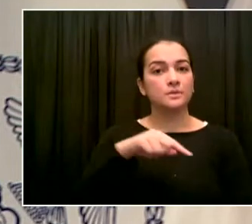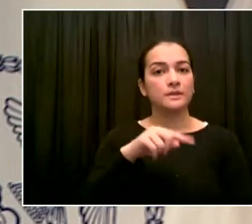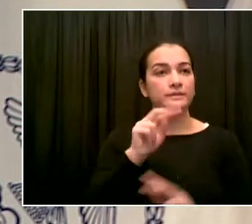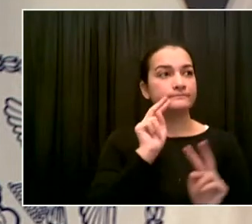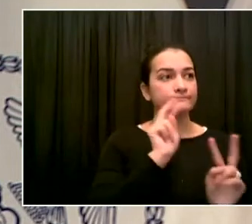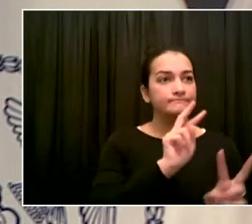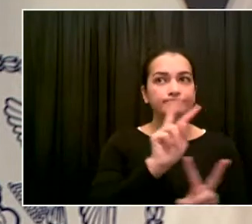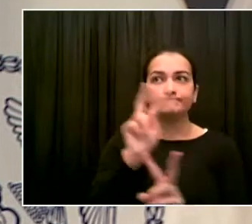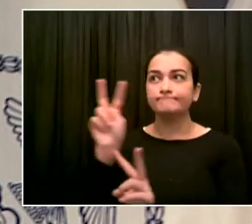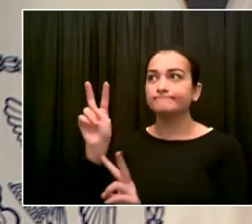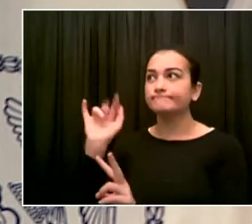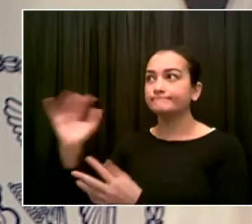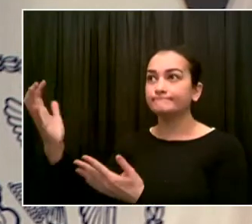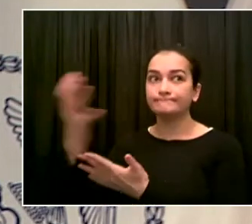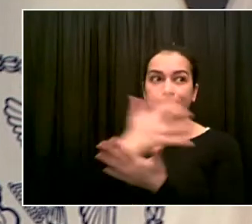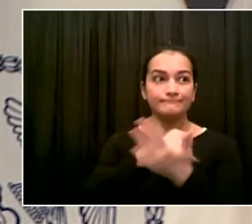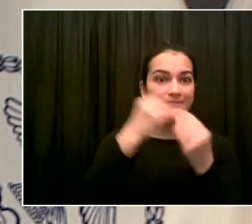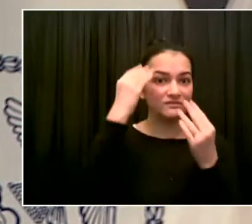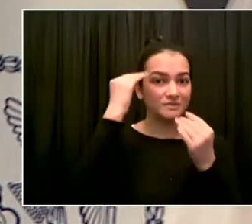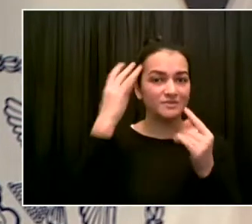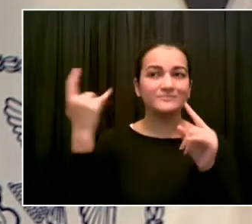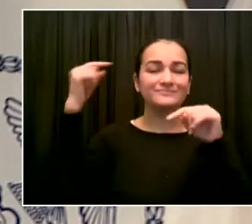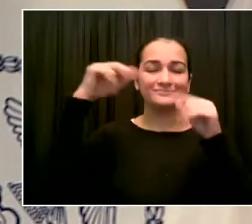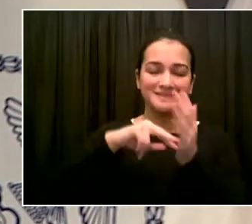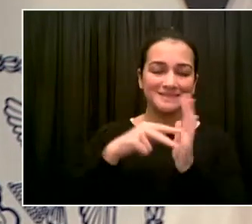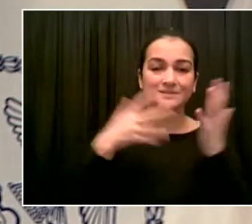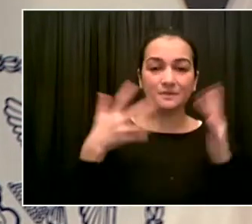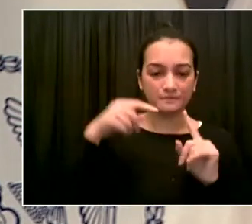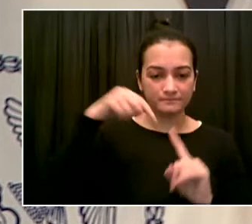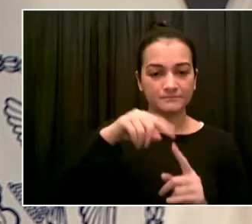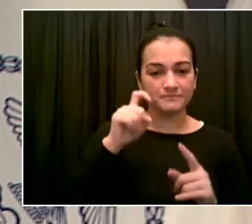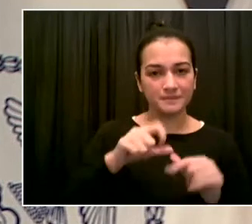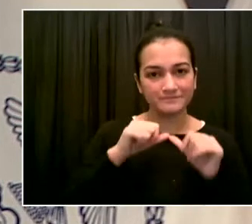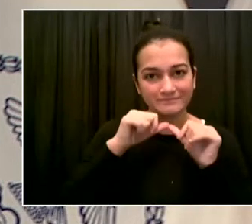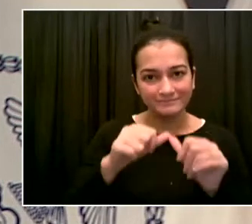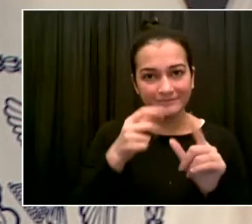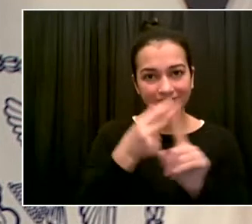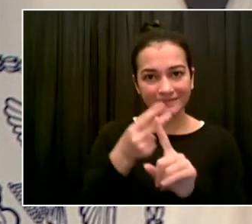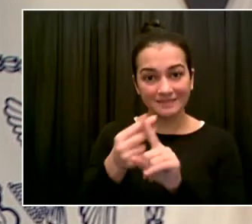HEAVY FOCUS ON YOUTH VACCINATION AND HEAVY FOCUS ONB OOSTERS. IF